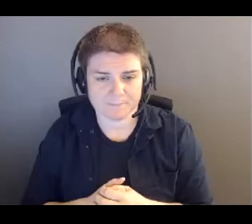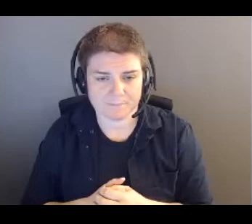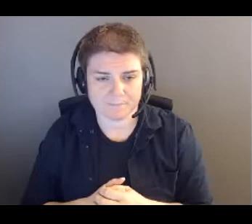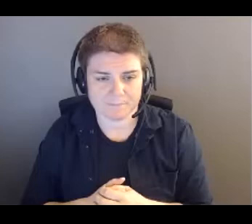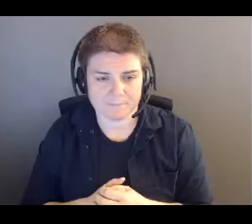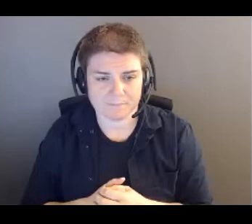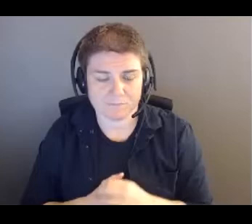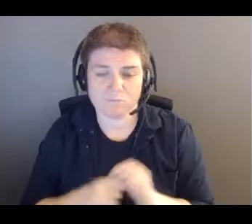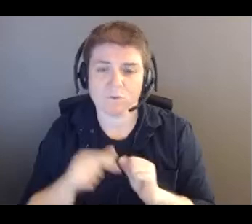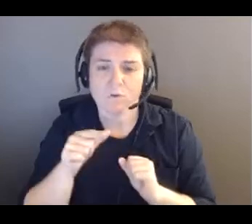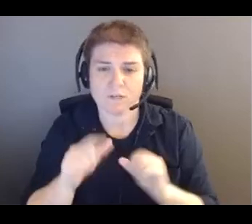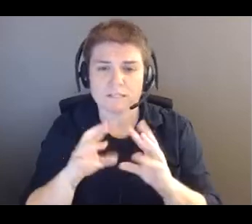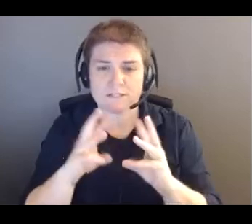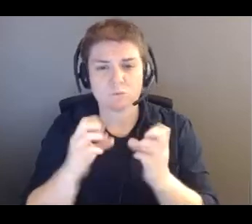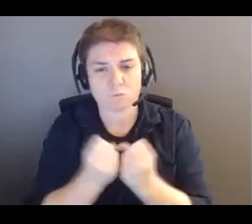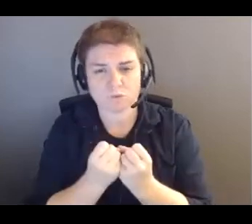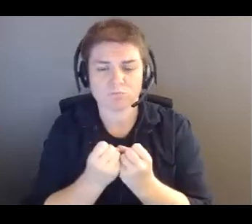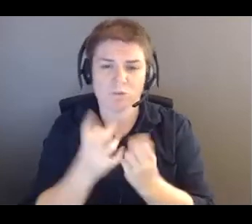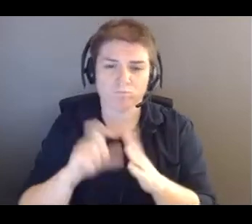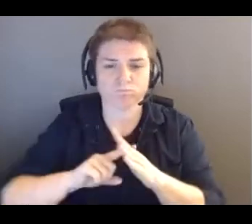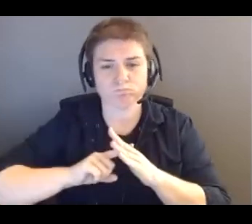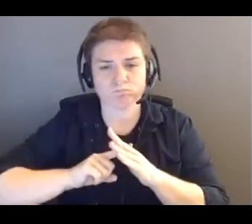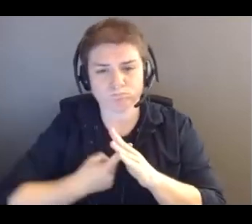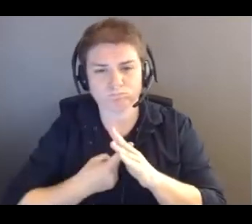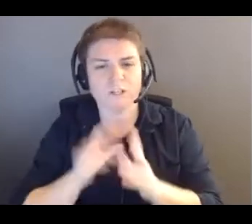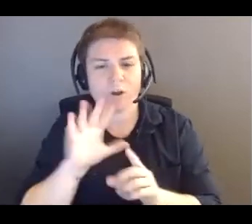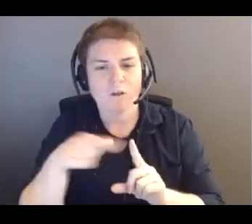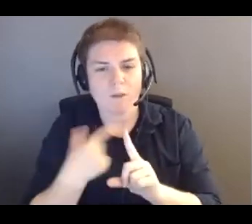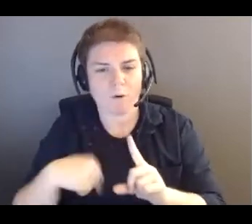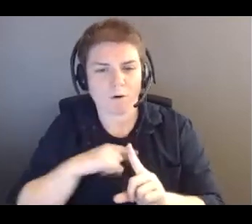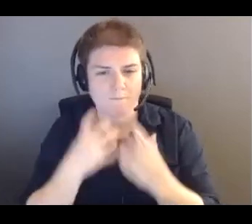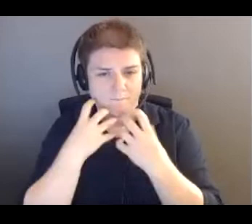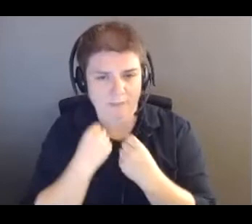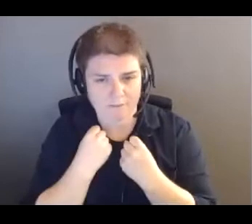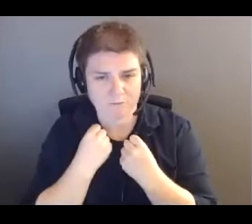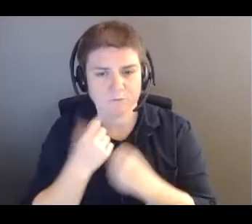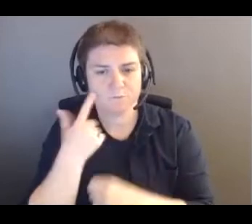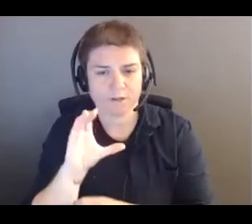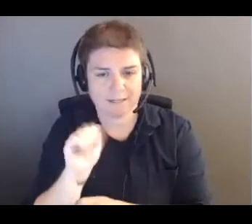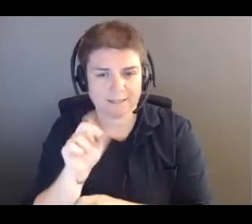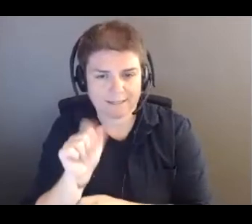To centre this session, I would like start by speaking to our values at Calgary Arts Development. Beyond our mandate